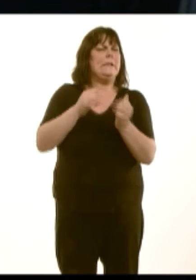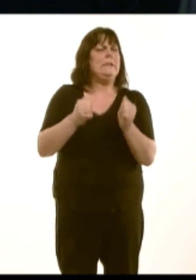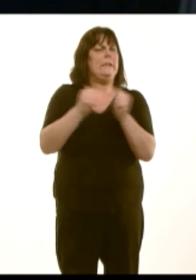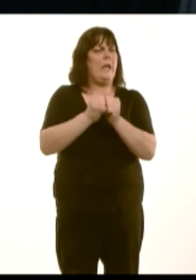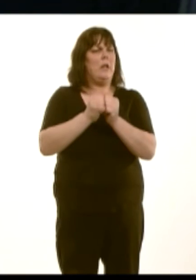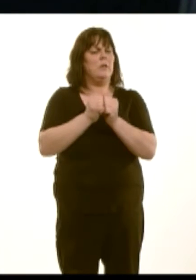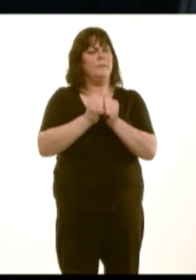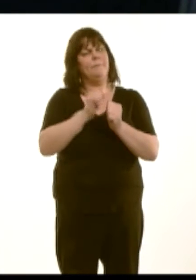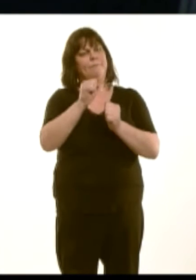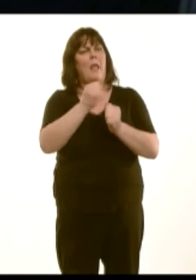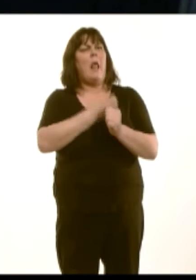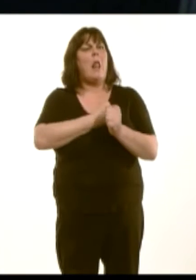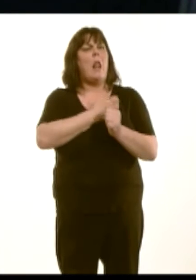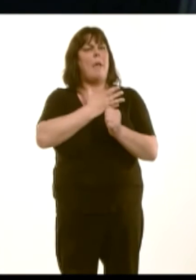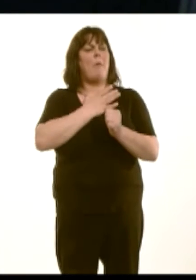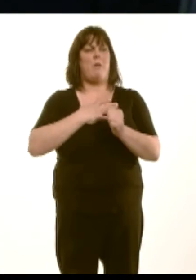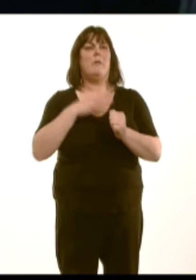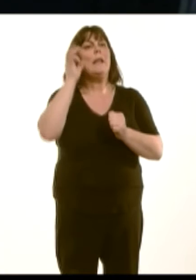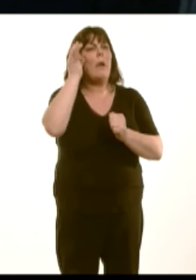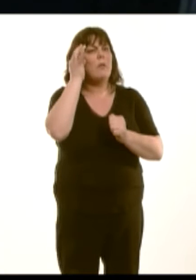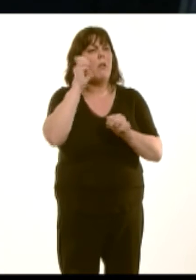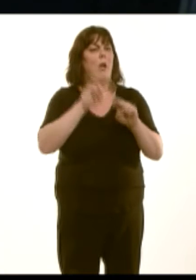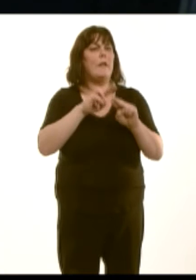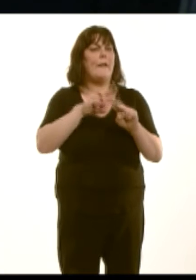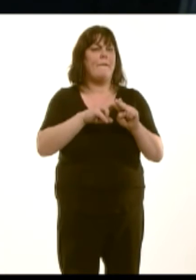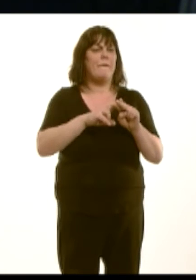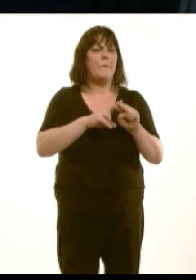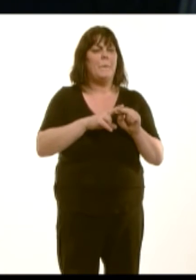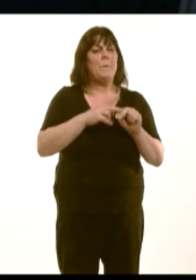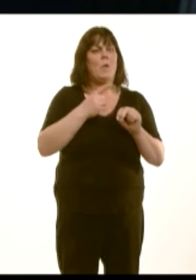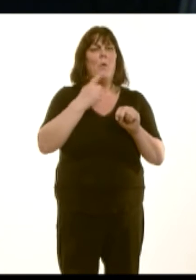who you say need to be at the forefront of this discussion, was in November, and there